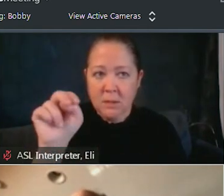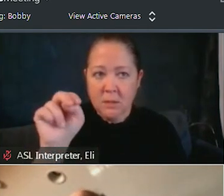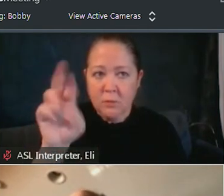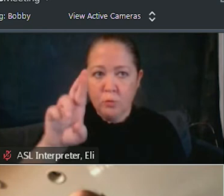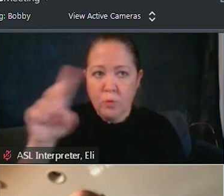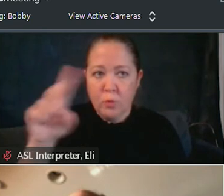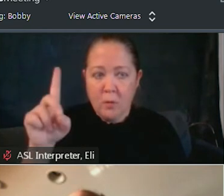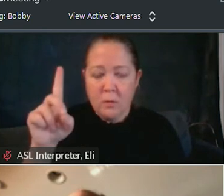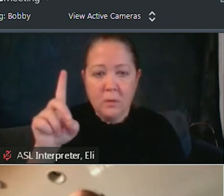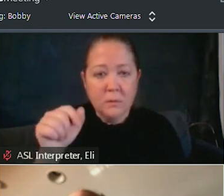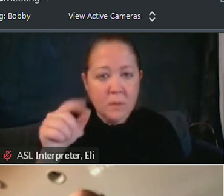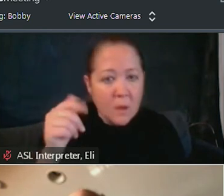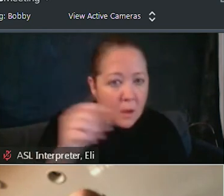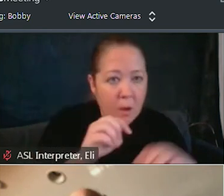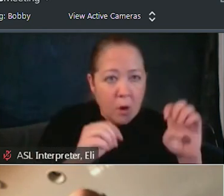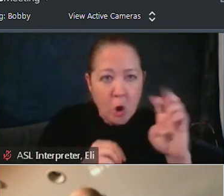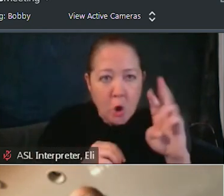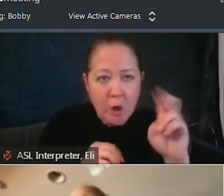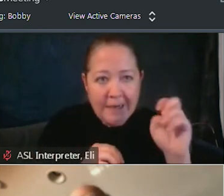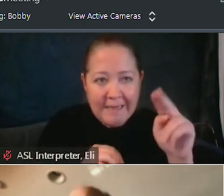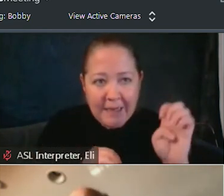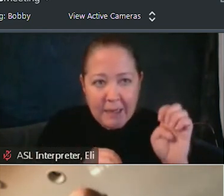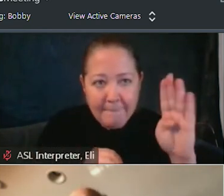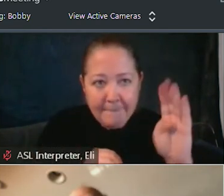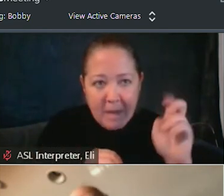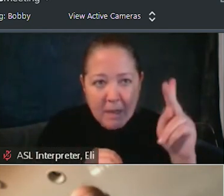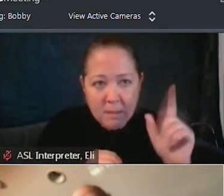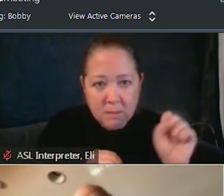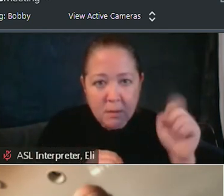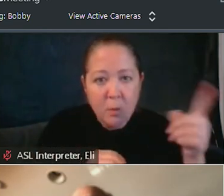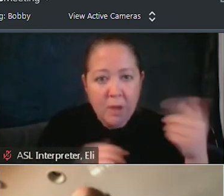leading to surface parking with a total of 56 spaces provided next slide.